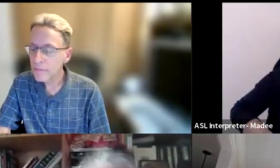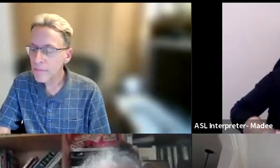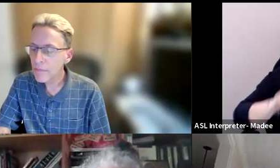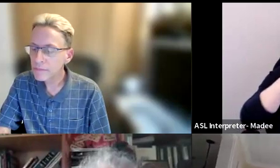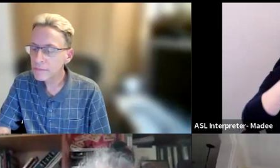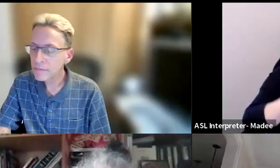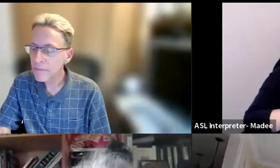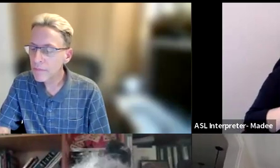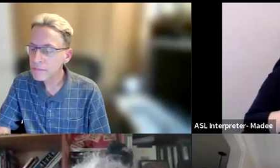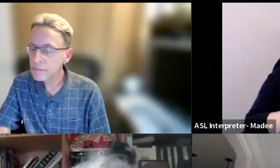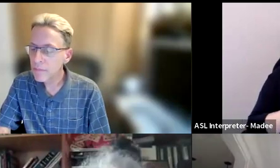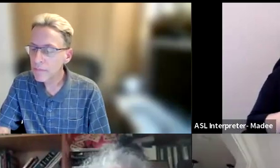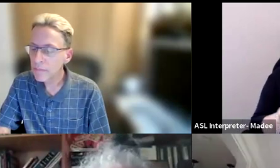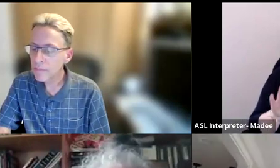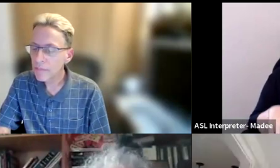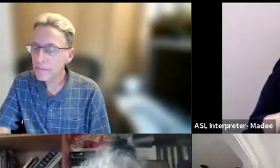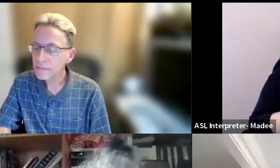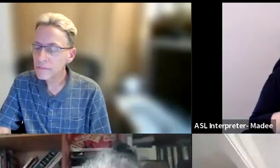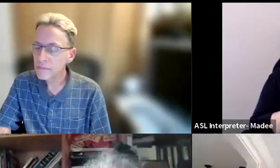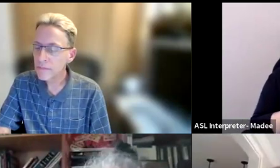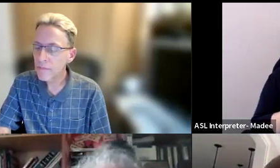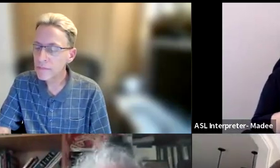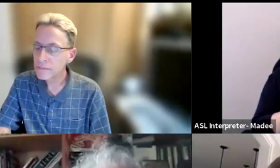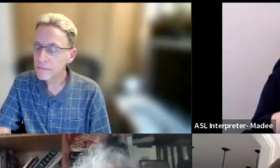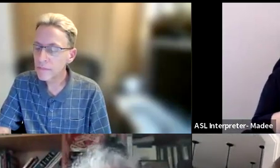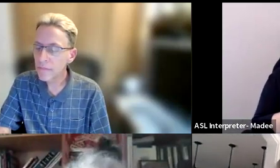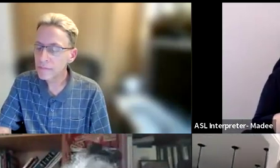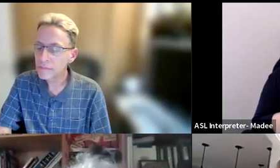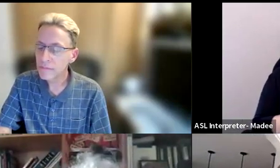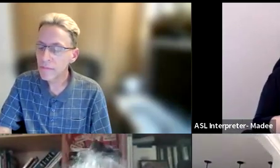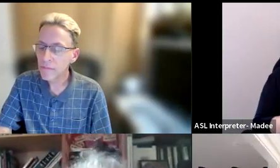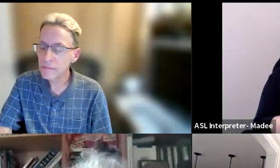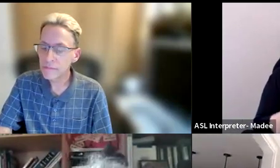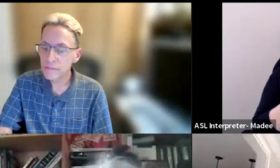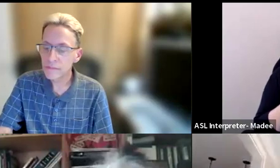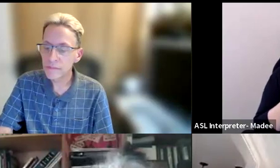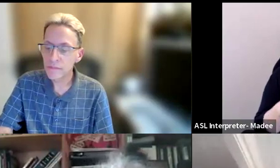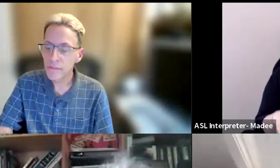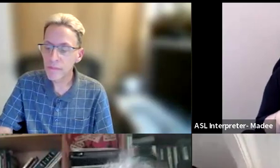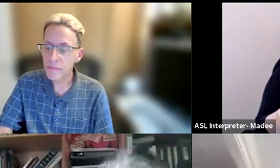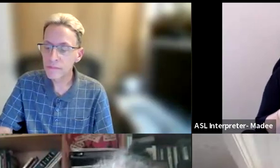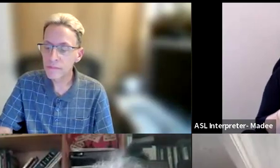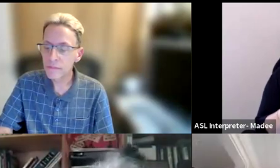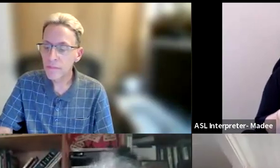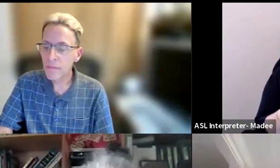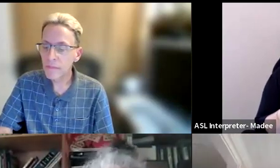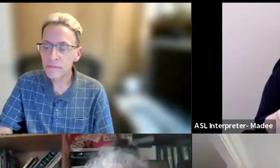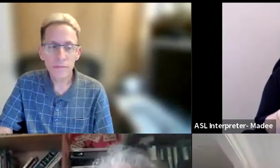But but no, that's all right. The one thing I will add about the the issue